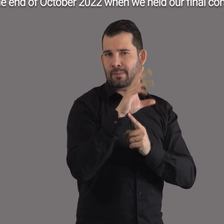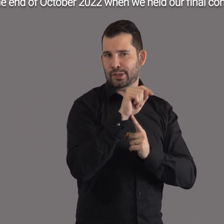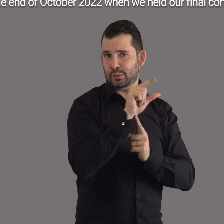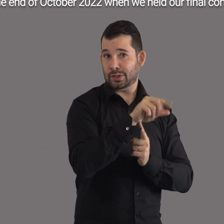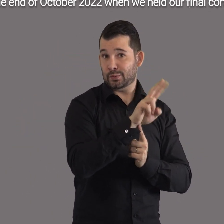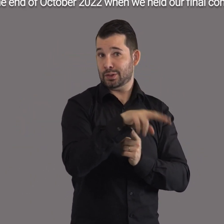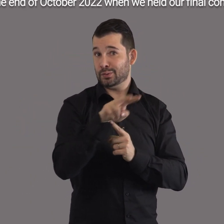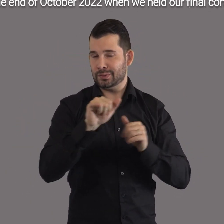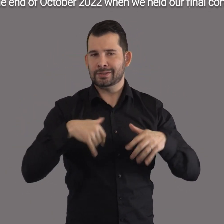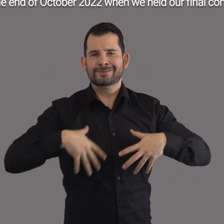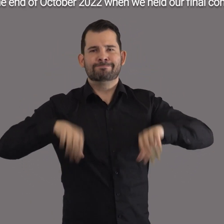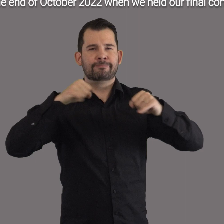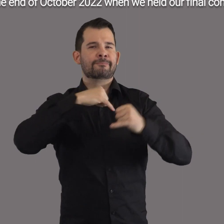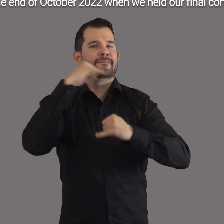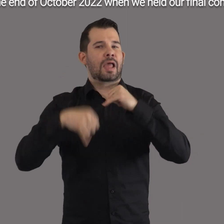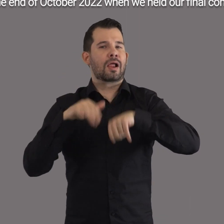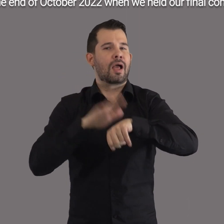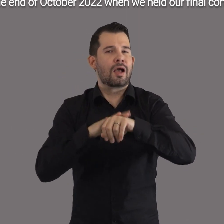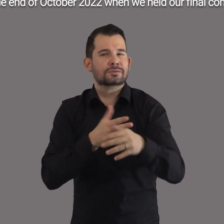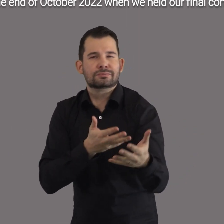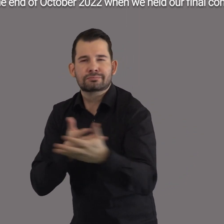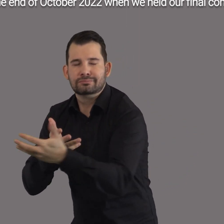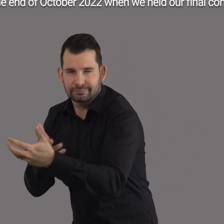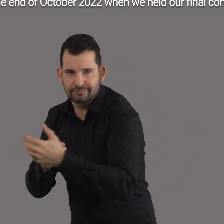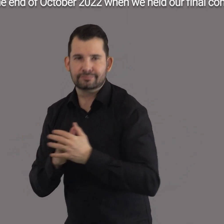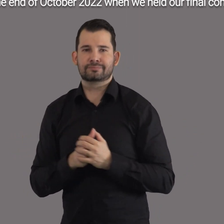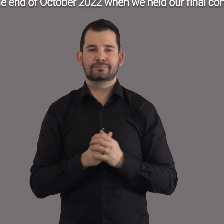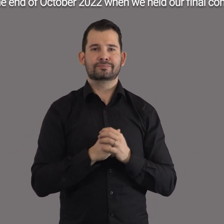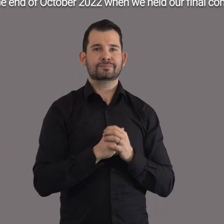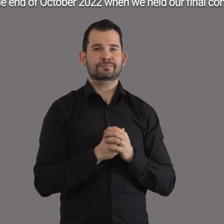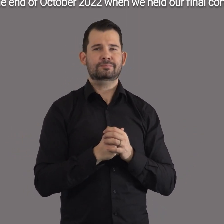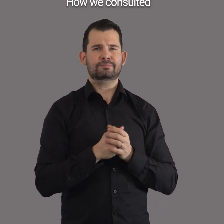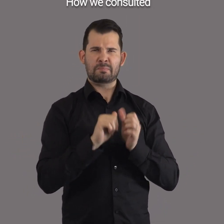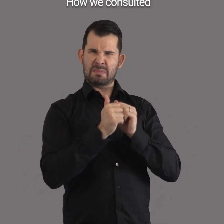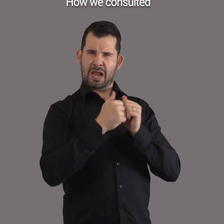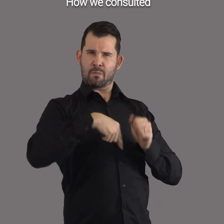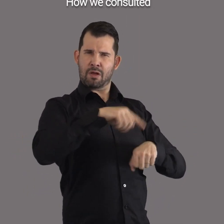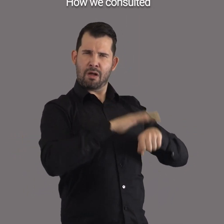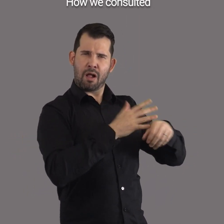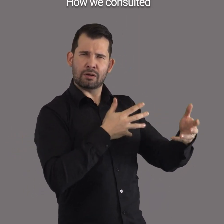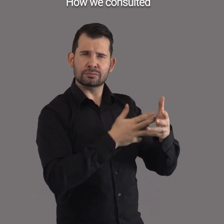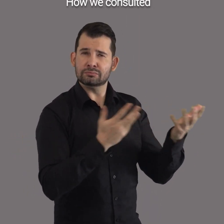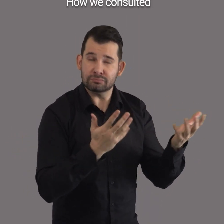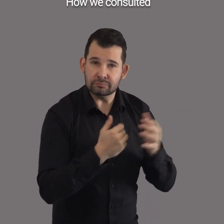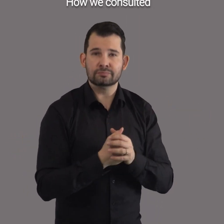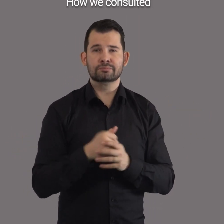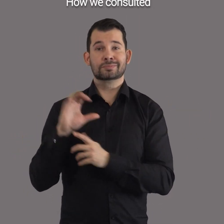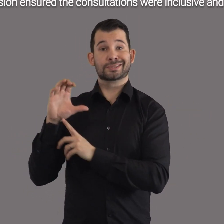Plan up to end of October 2022 when we held our final consultations. How we consulted